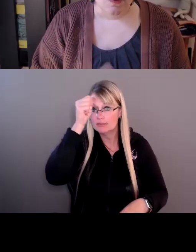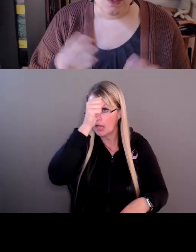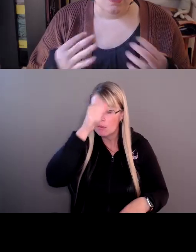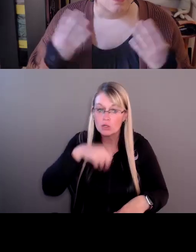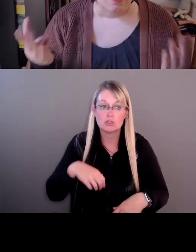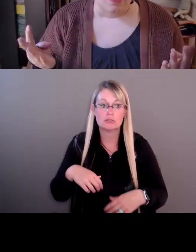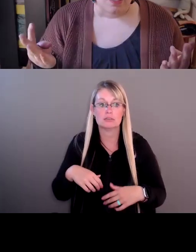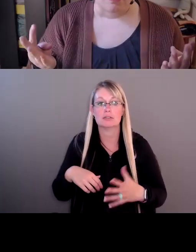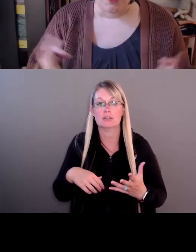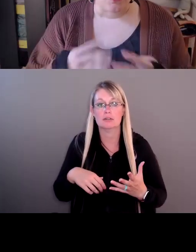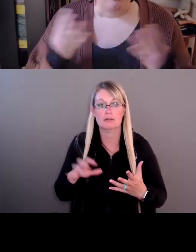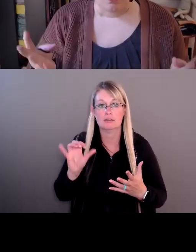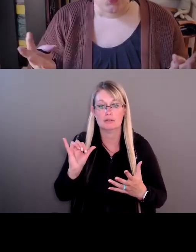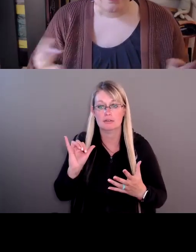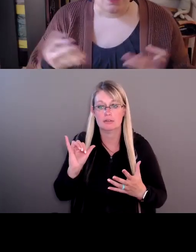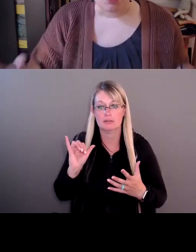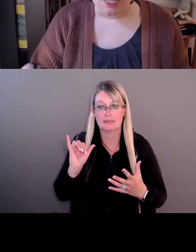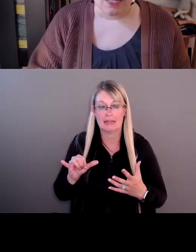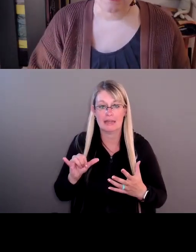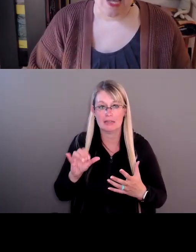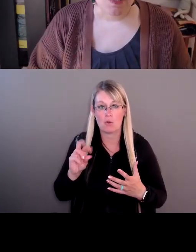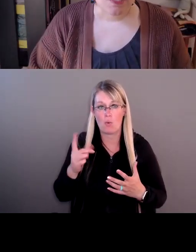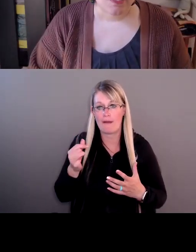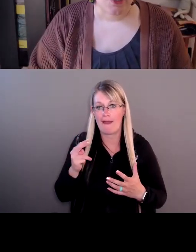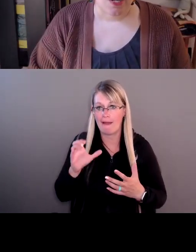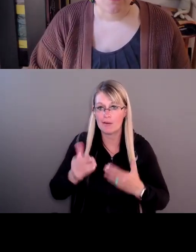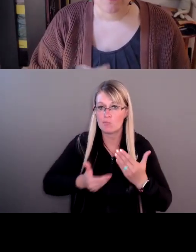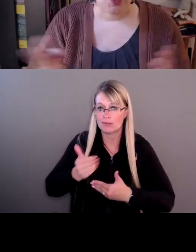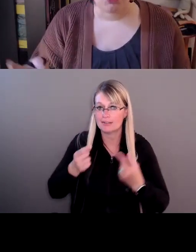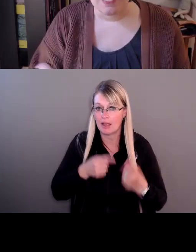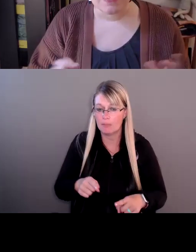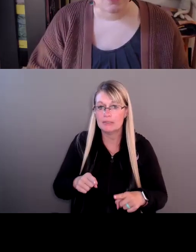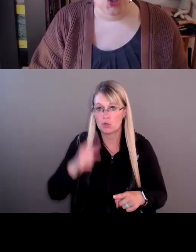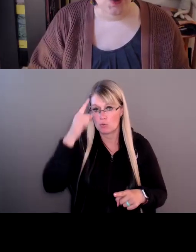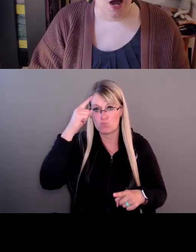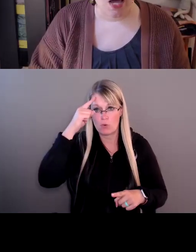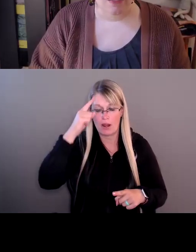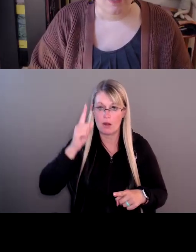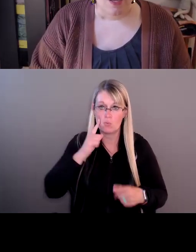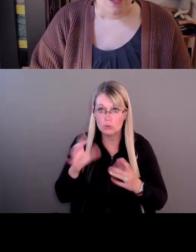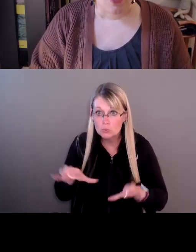which is an organic process that happens that your brain is going to do or not,